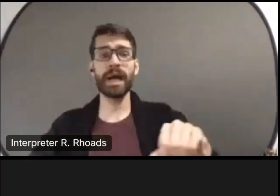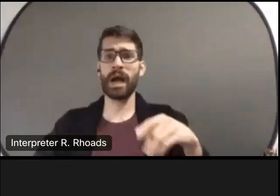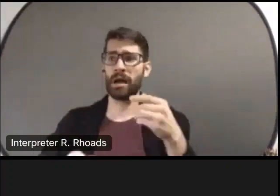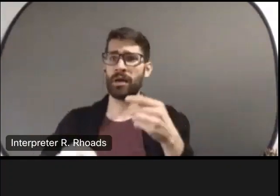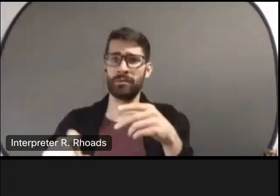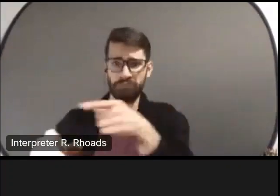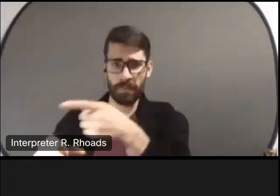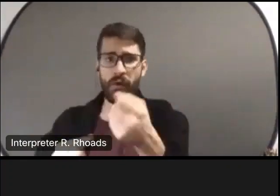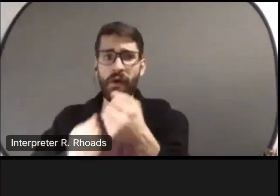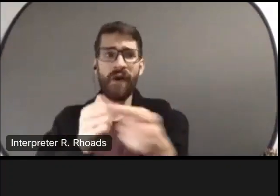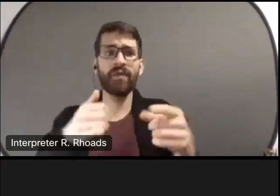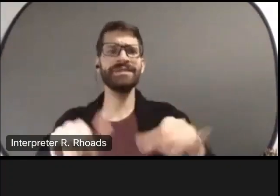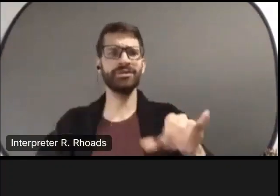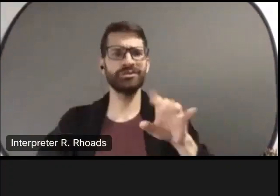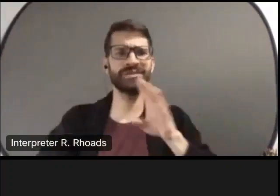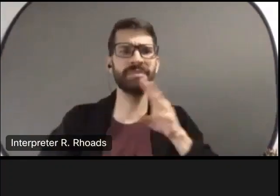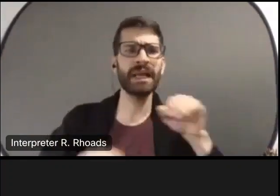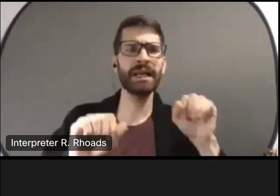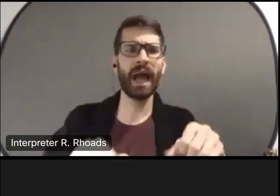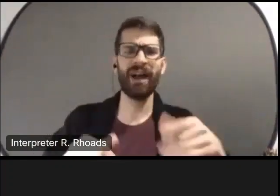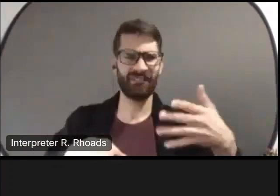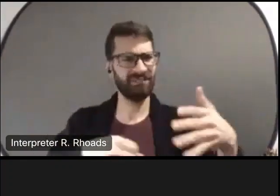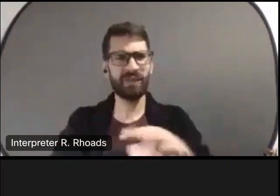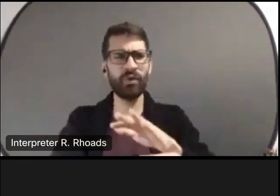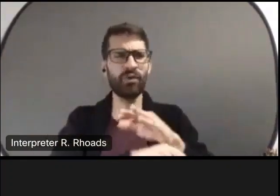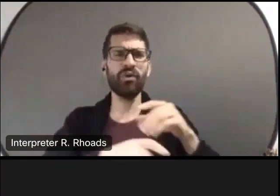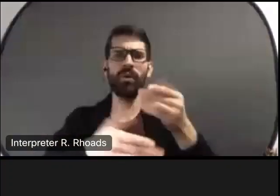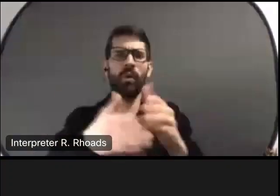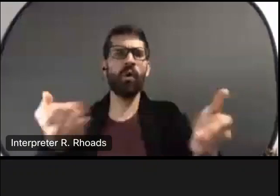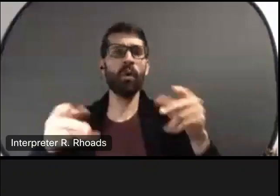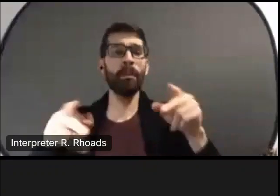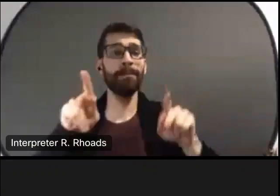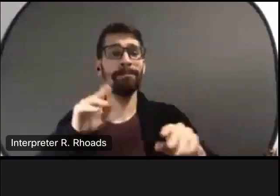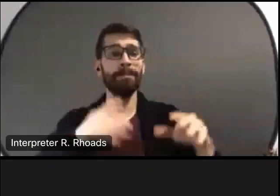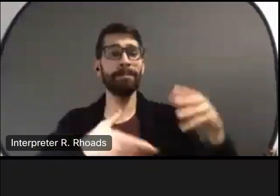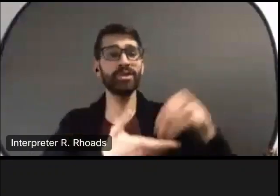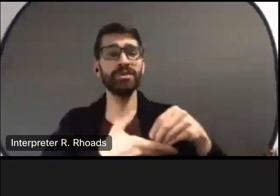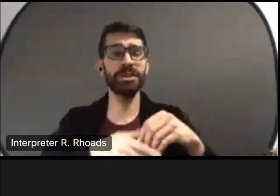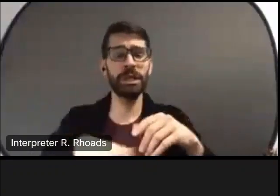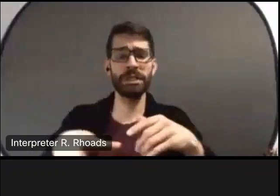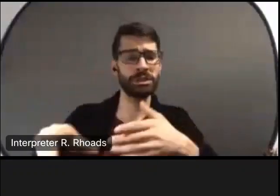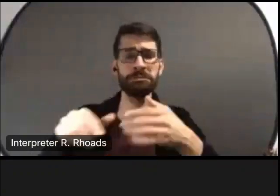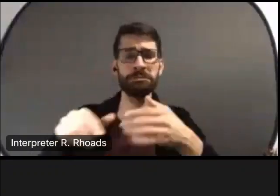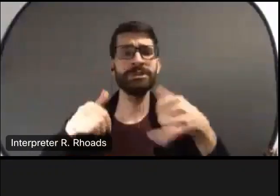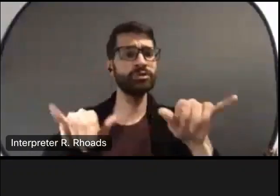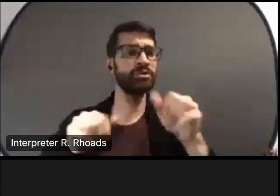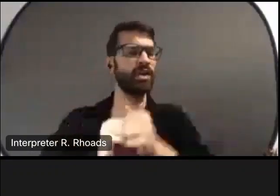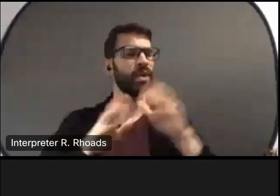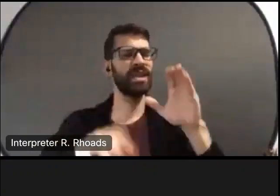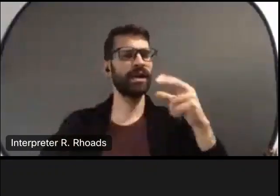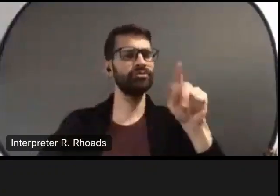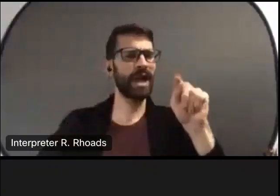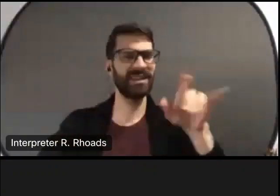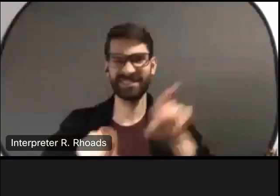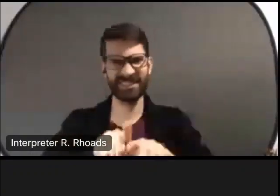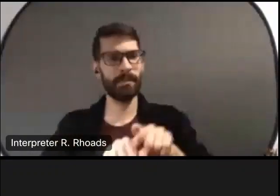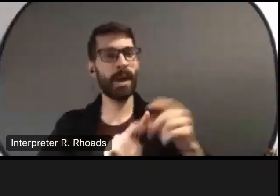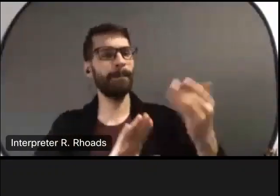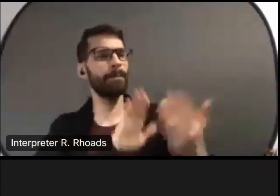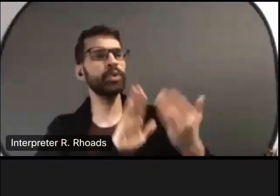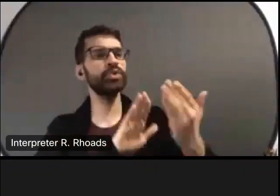So it still allows for full public participation much like an in-person meeting. So that's kind of